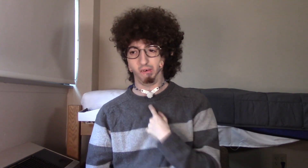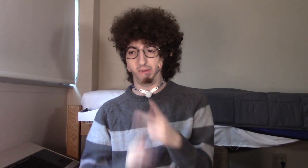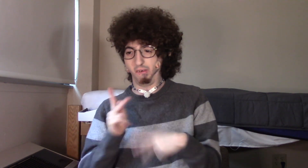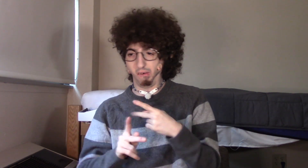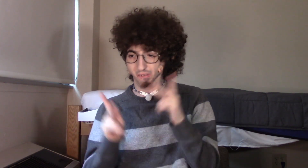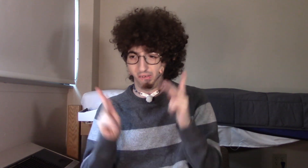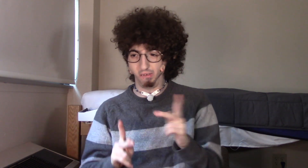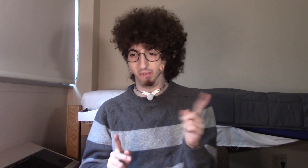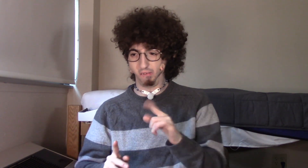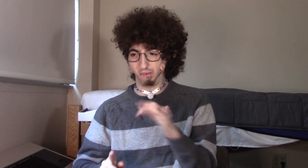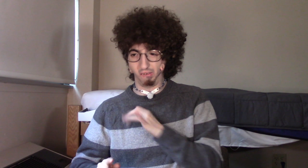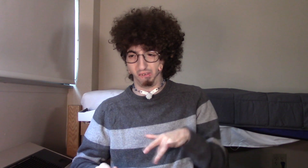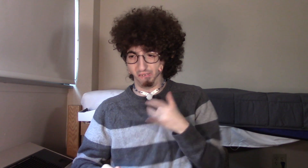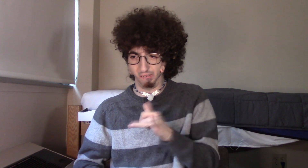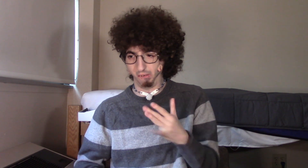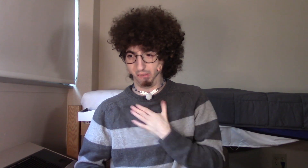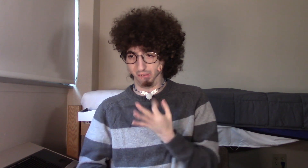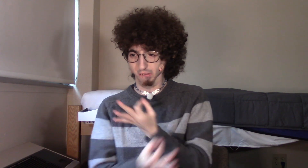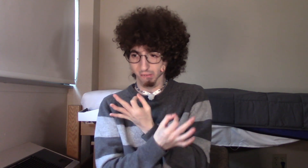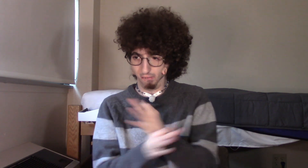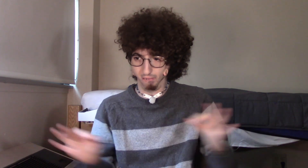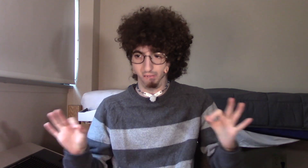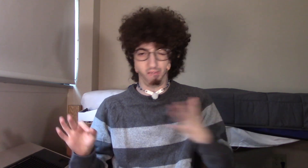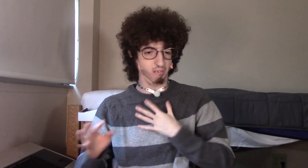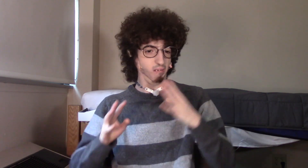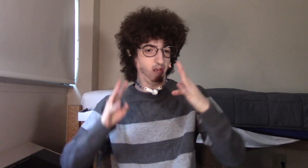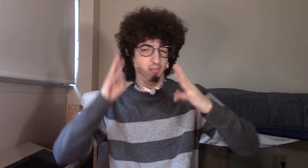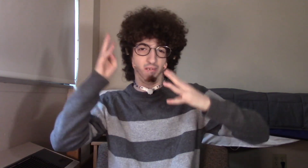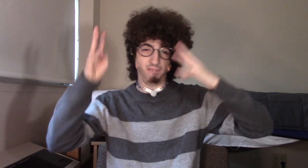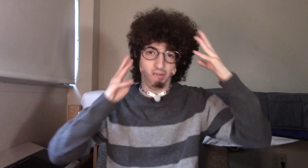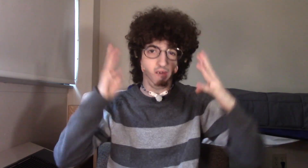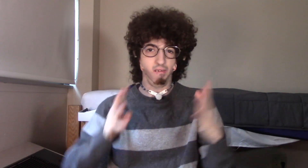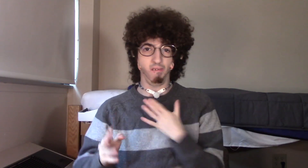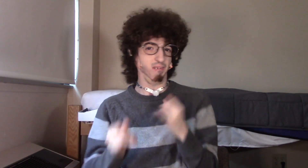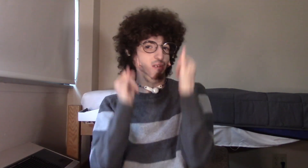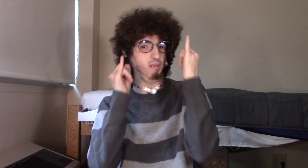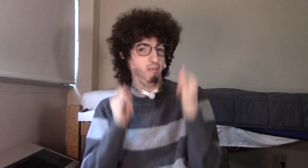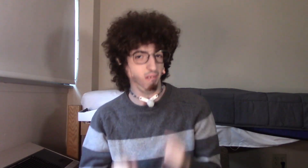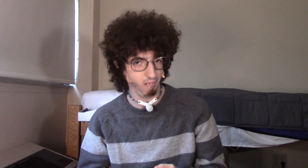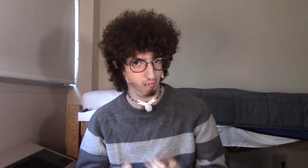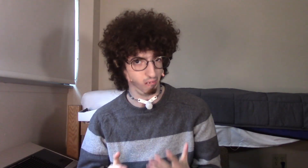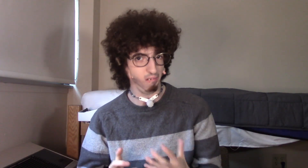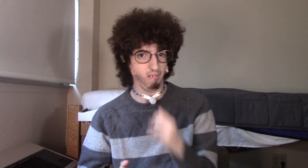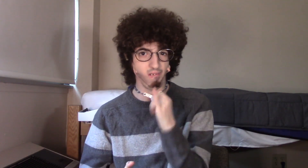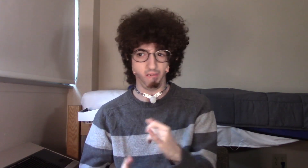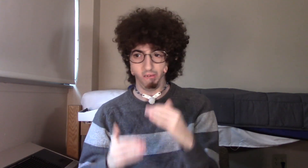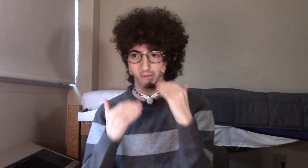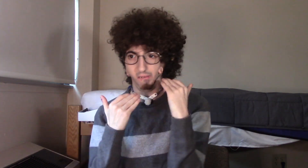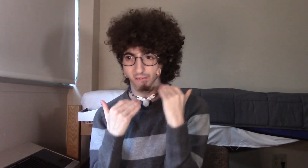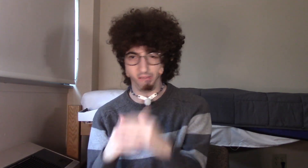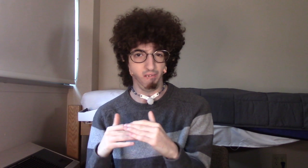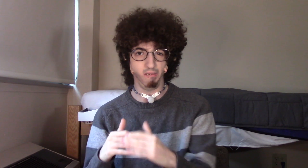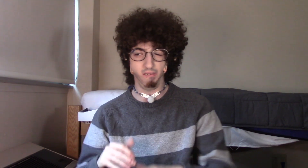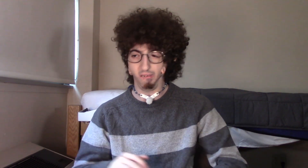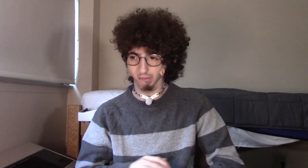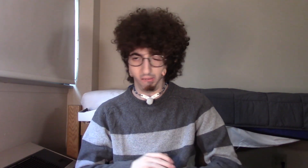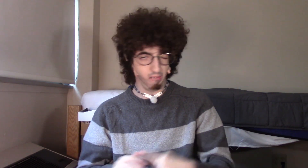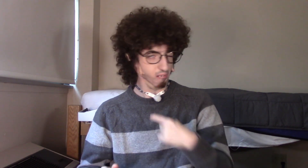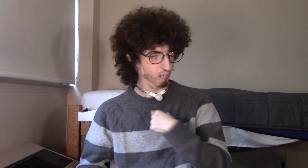I'm the kind of person where if I feel like my freedom, my creativity, my individuality is limited